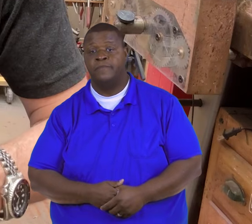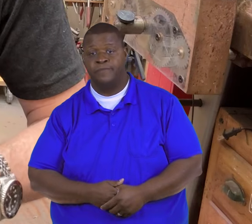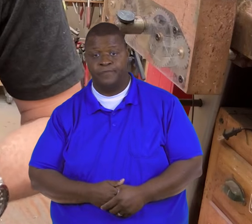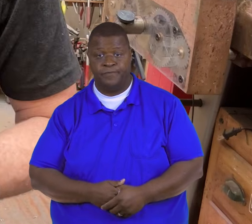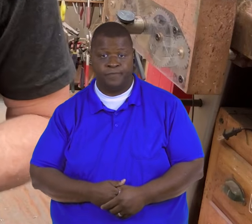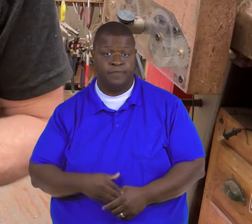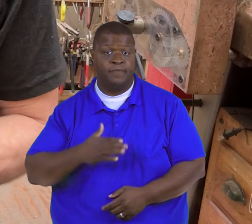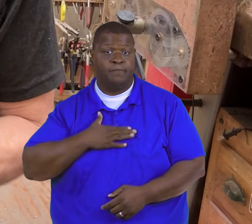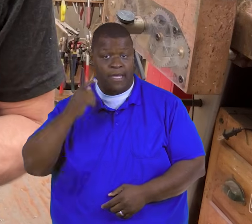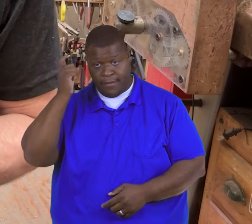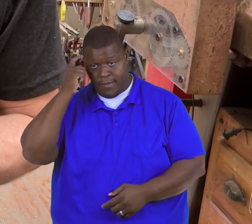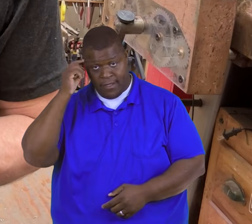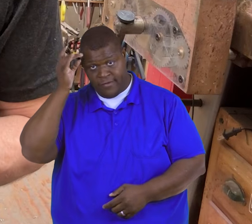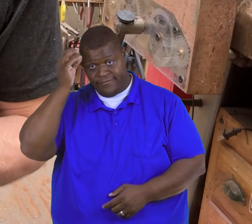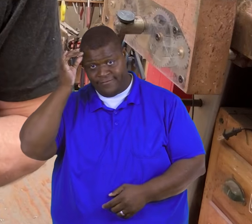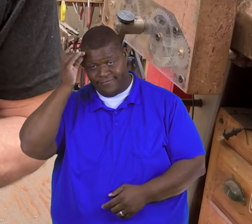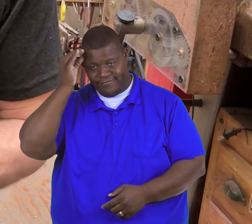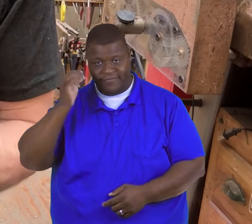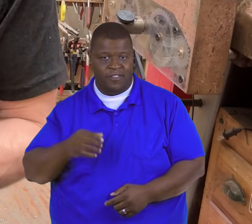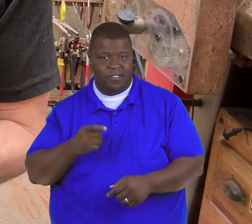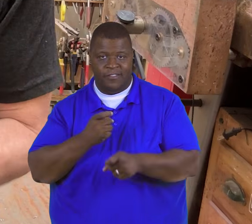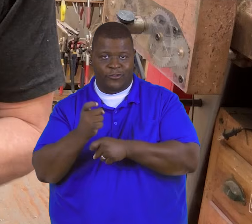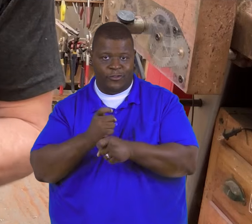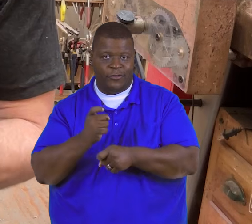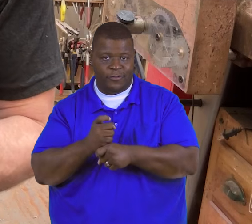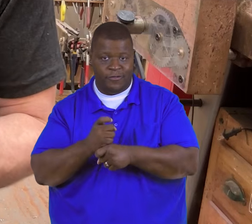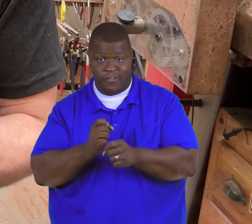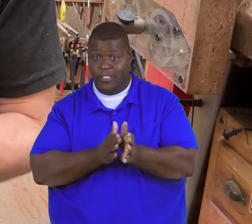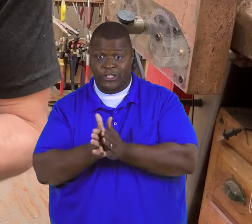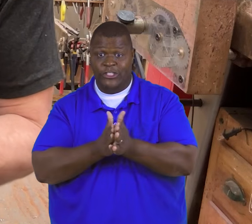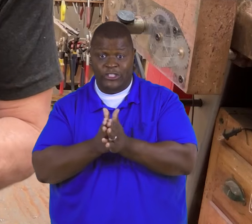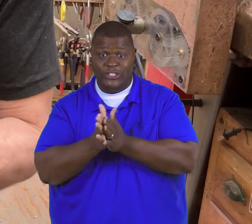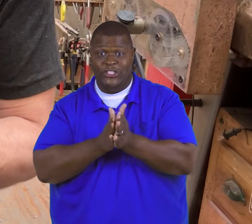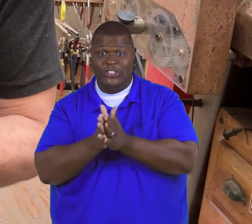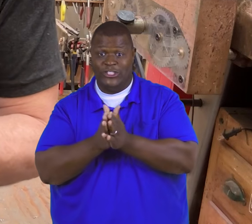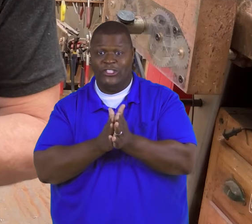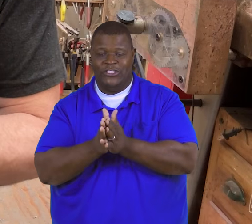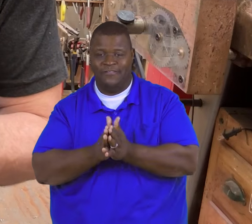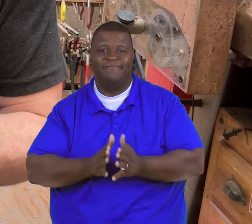I know, I'm writing lots of jokes in my head. The origins of human precision are in rubbing, but they are, so here we go.